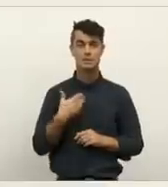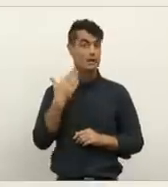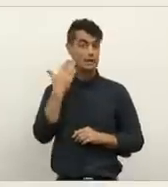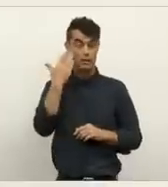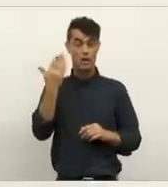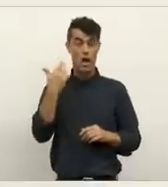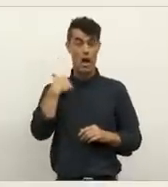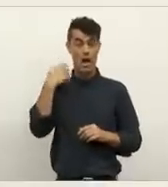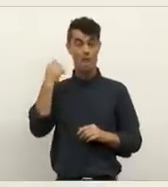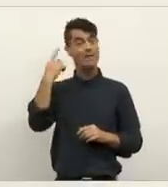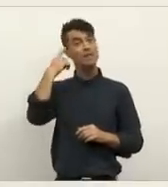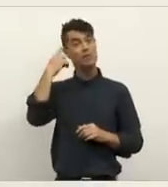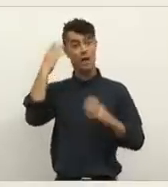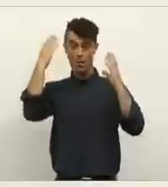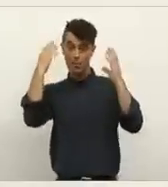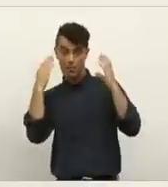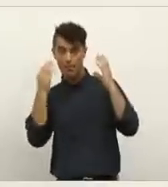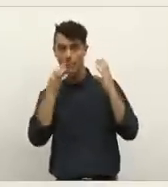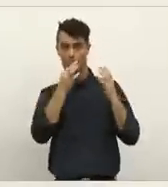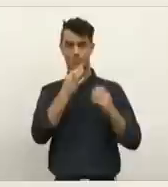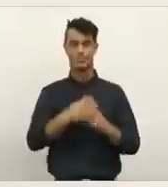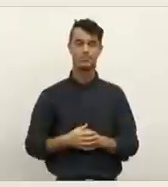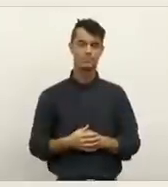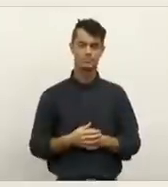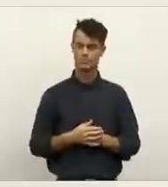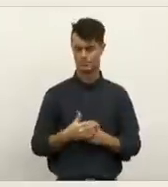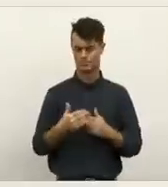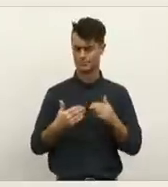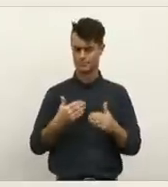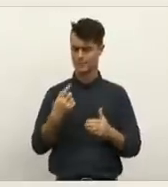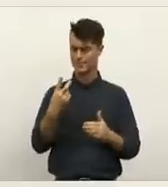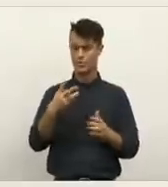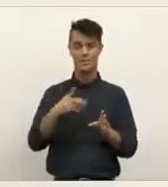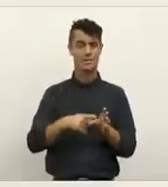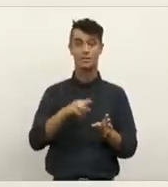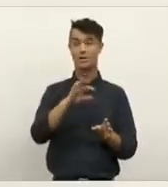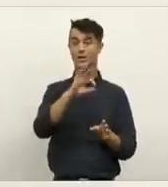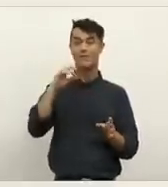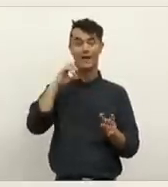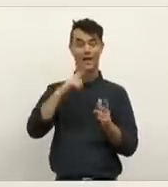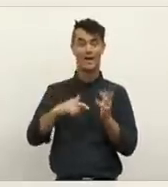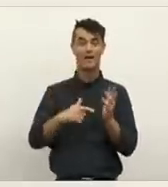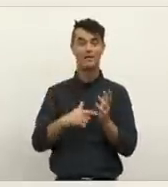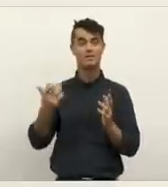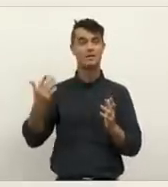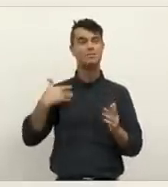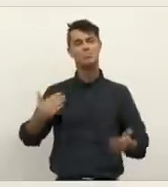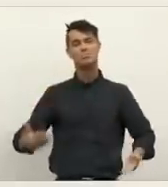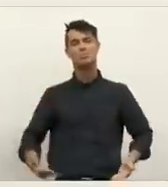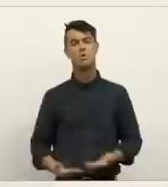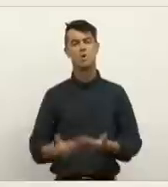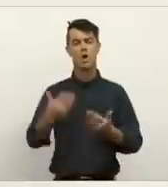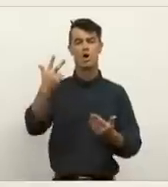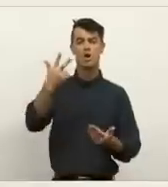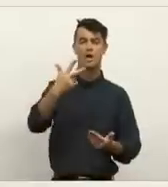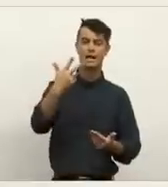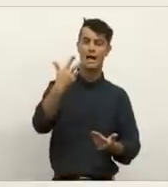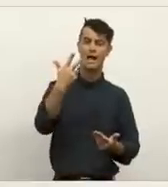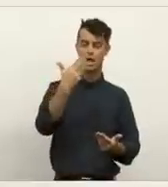And we actually didn't find that out for a couple of years because I was a child of the 80s. There weren't tests to do that sort of thing.